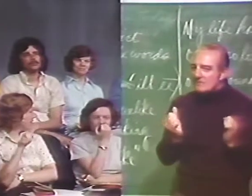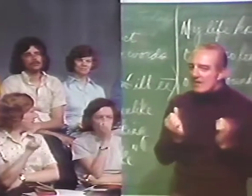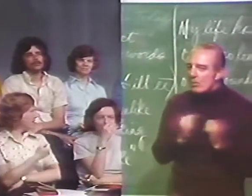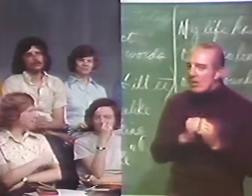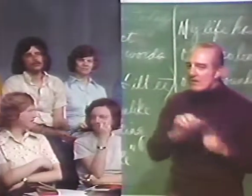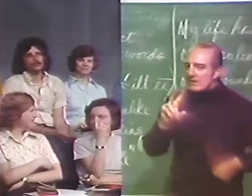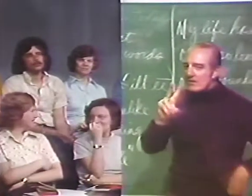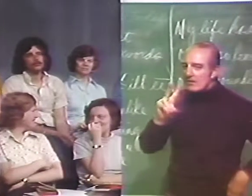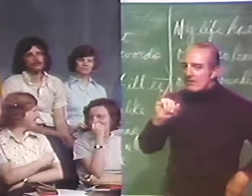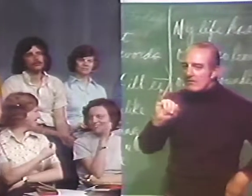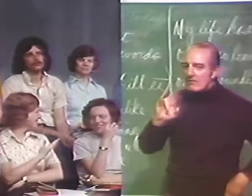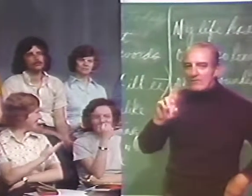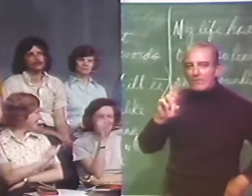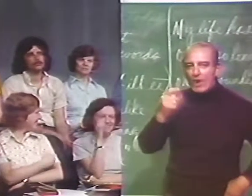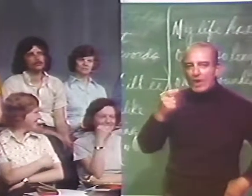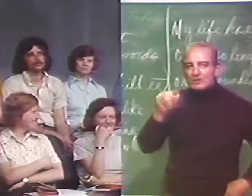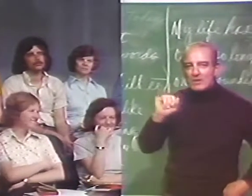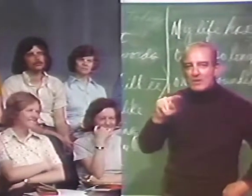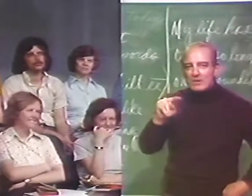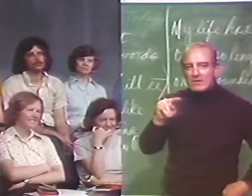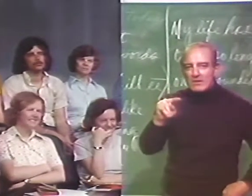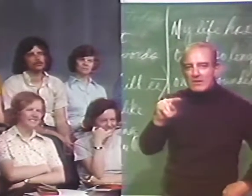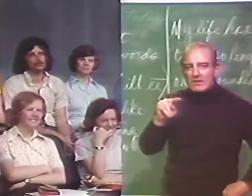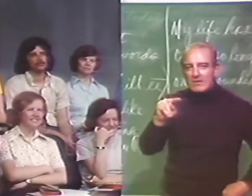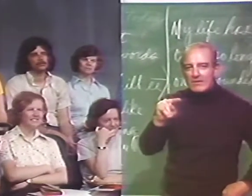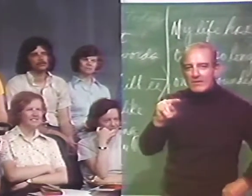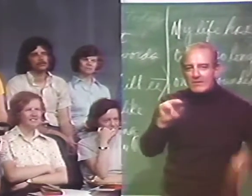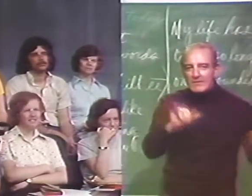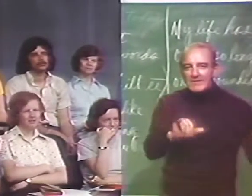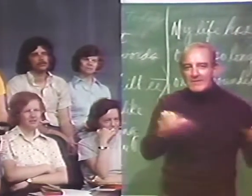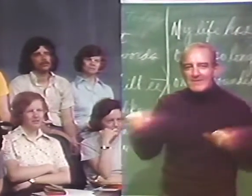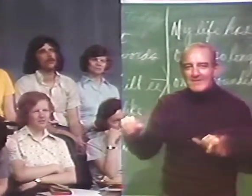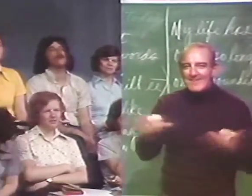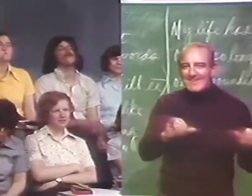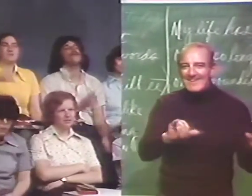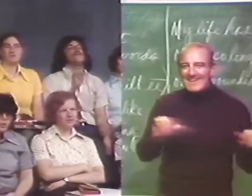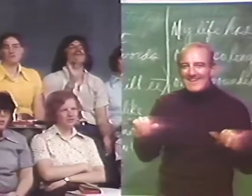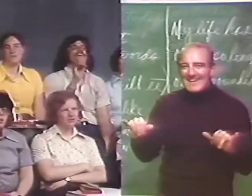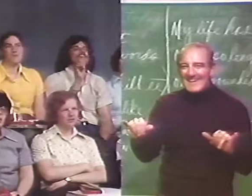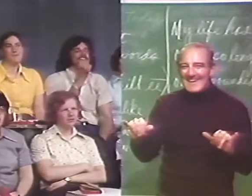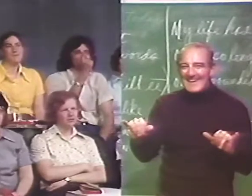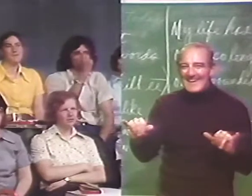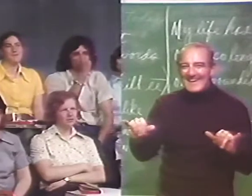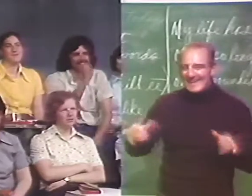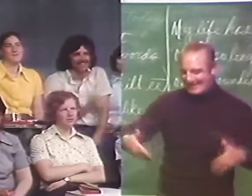YEAH. COMPARISON WITH VIRGIN?